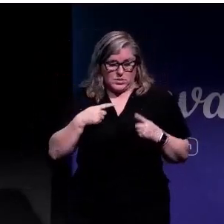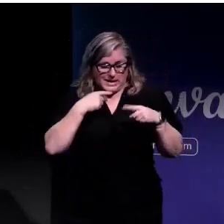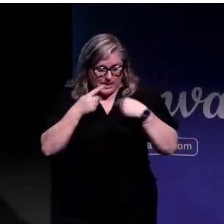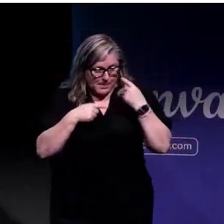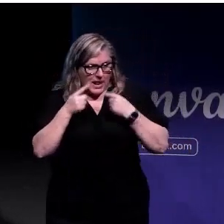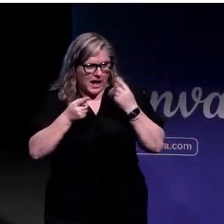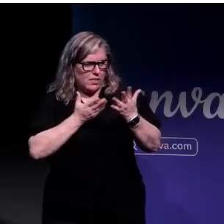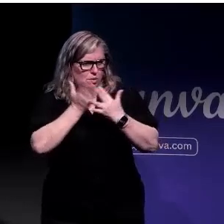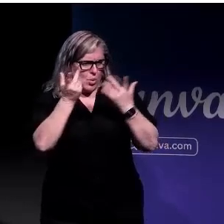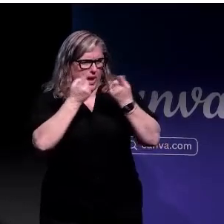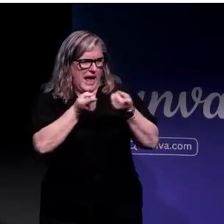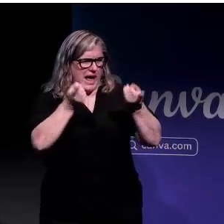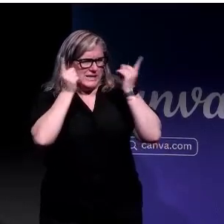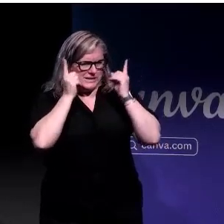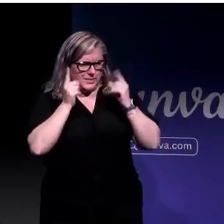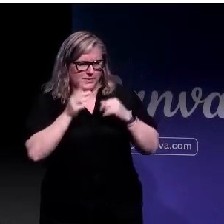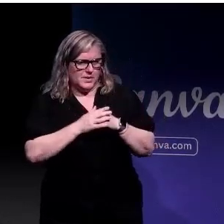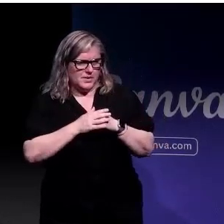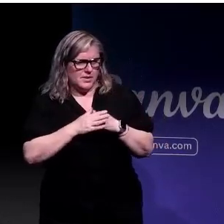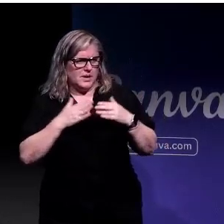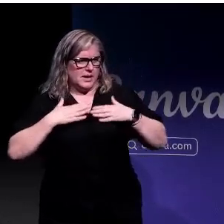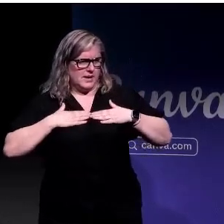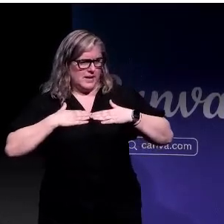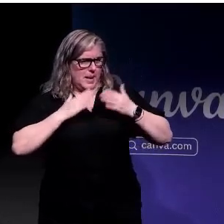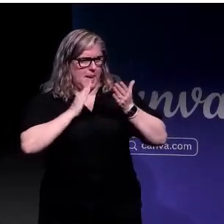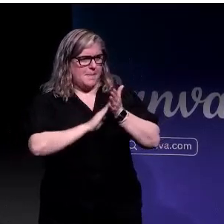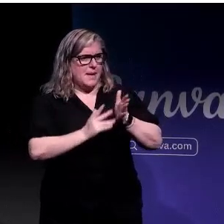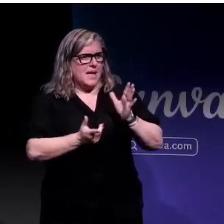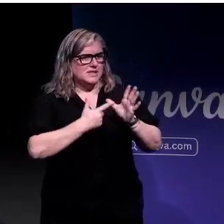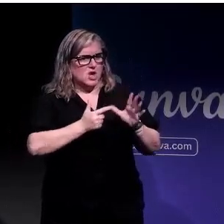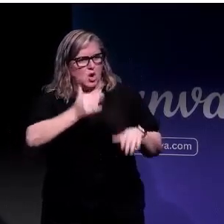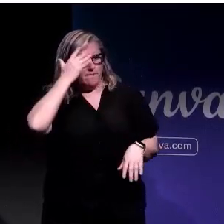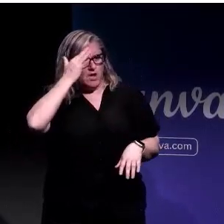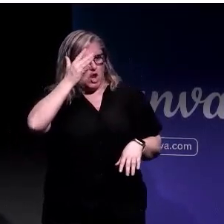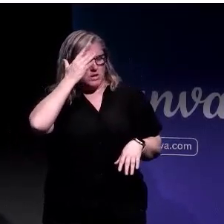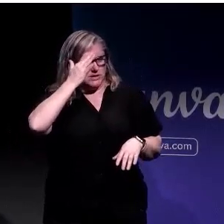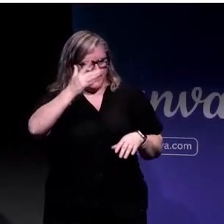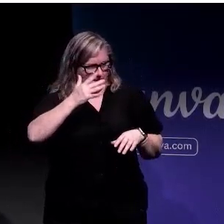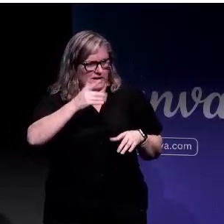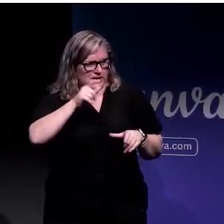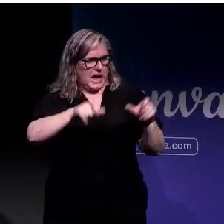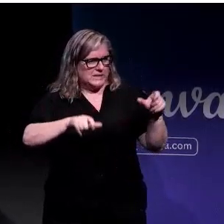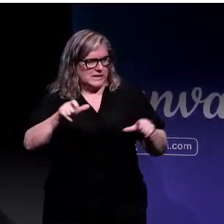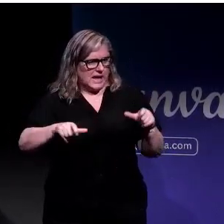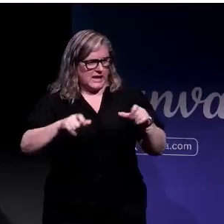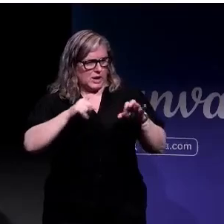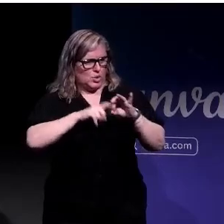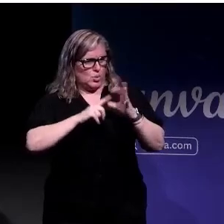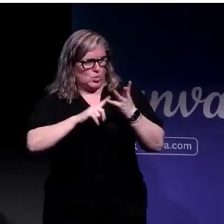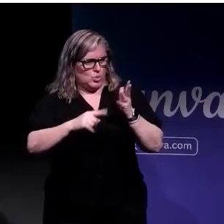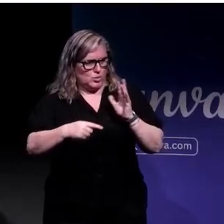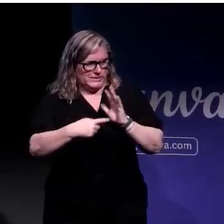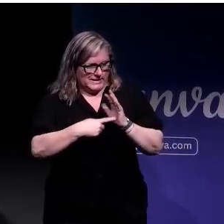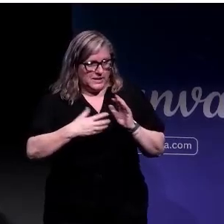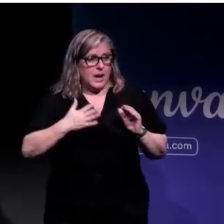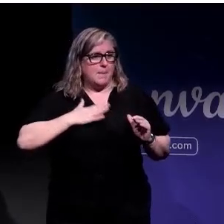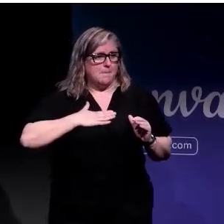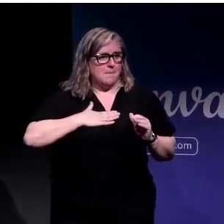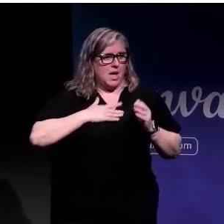Uh, I am a Master of Philosophy candidate at QUT, and this is actually what my proposed thesis is looking at.